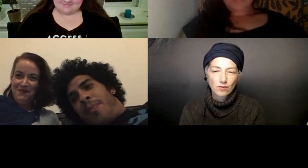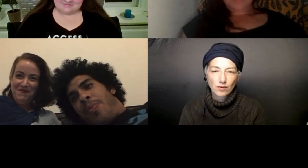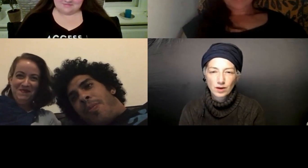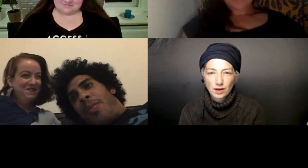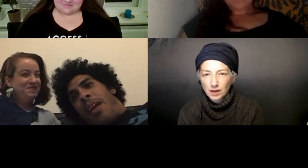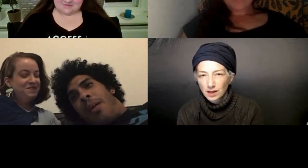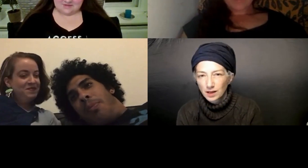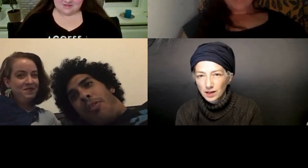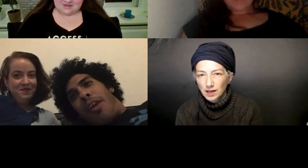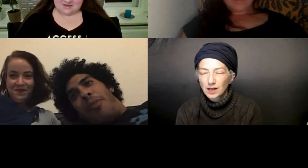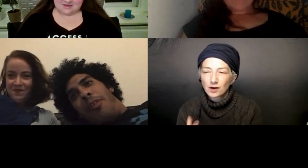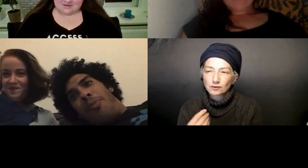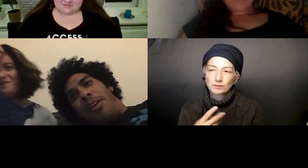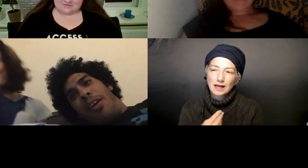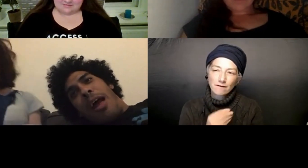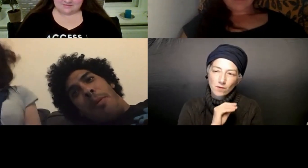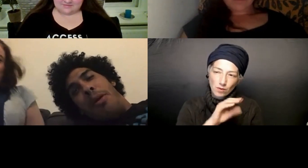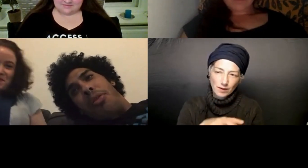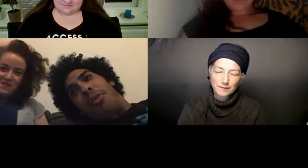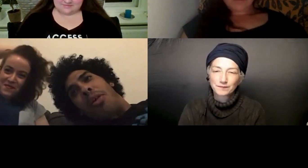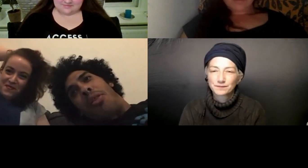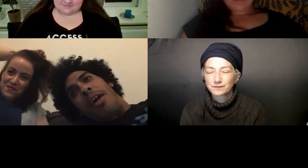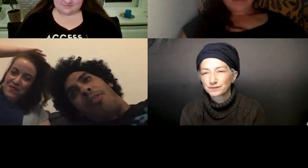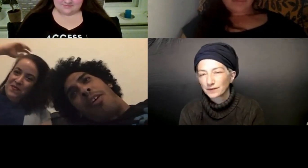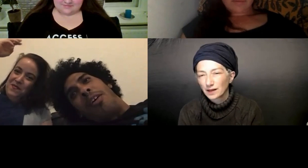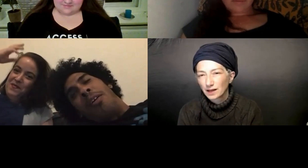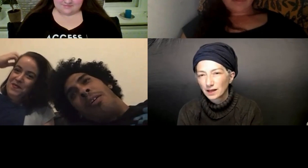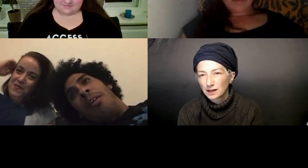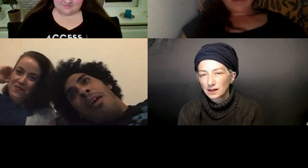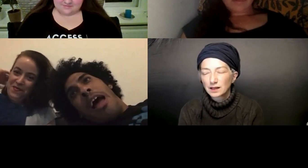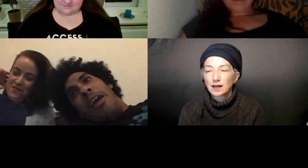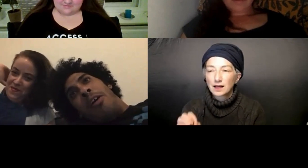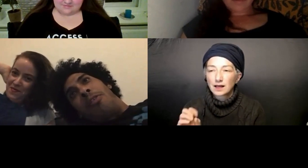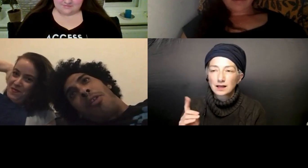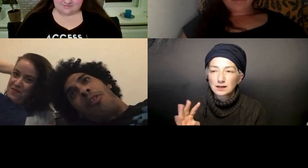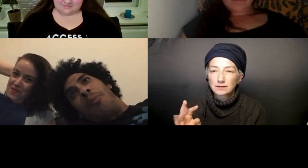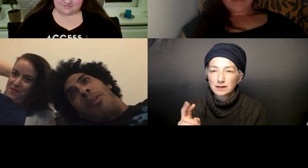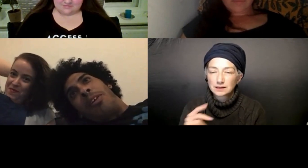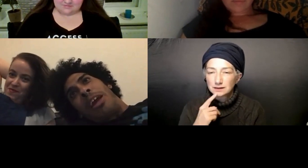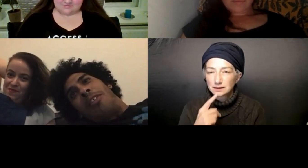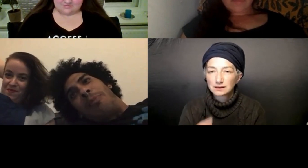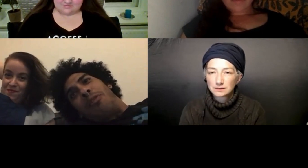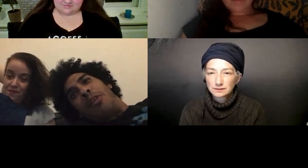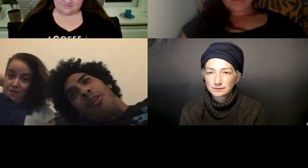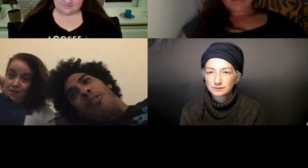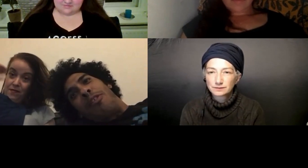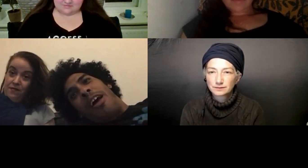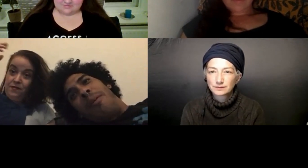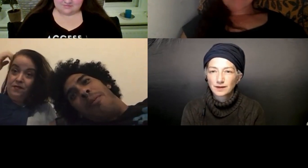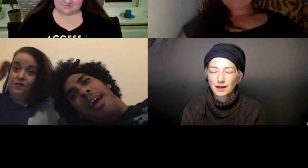Edwin Ramirez: This is Edwin speaking. I'm amazed that I heard the term gatekeeper for the first time